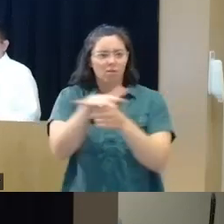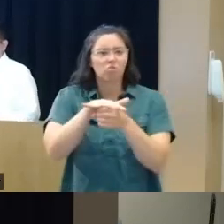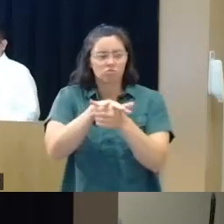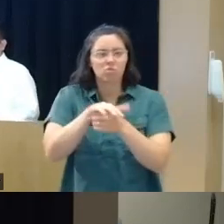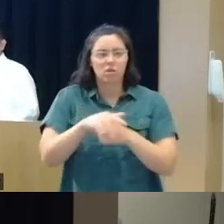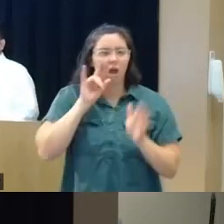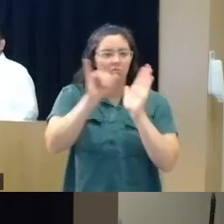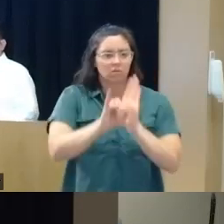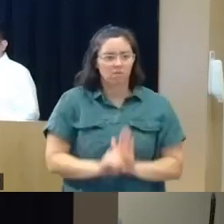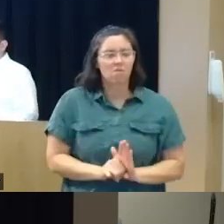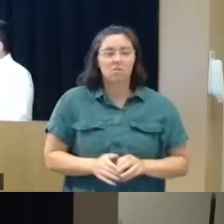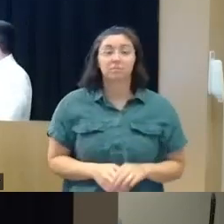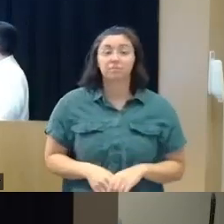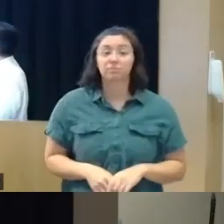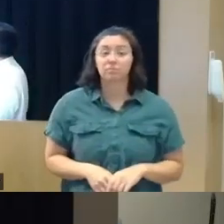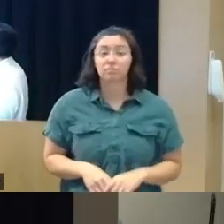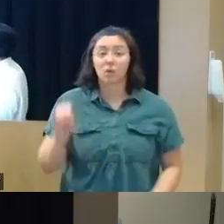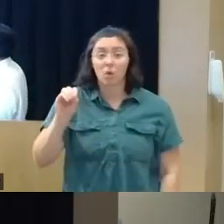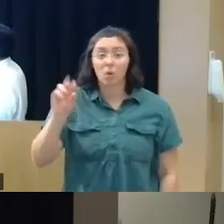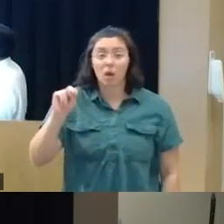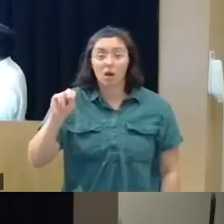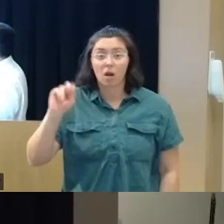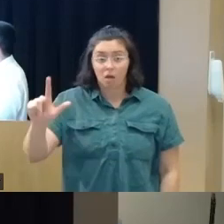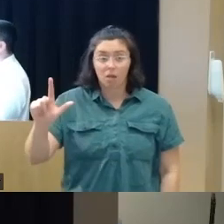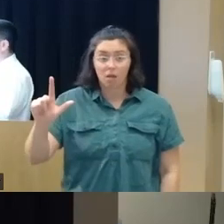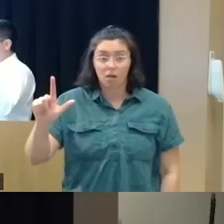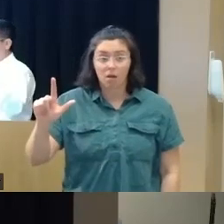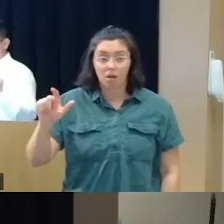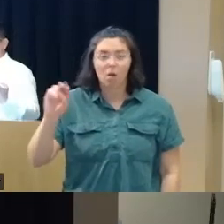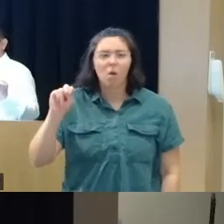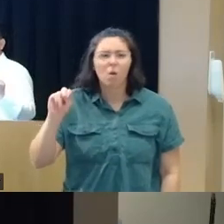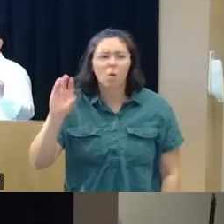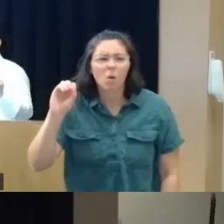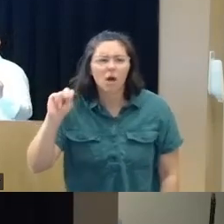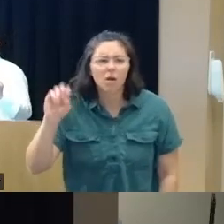identified and so in the uh in the onl layer there were reductions and there were those reductions